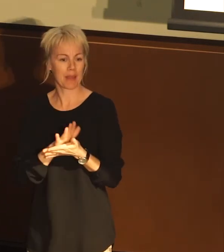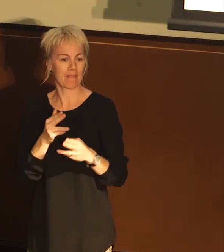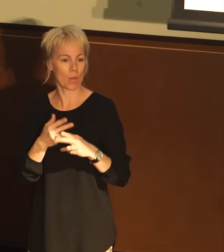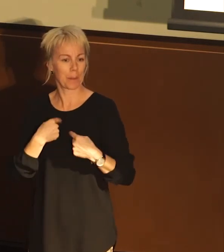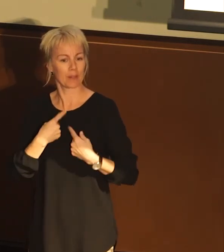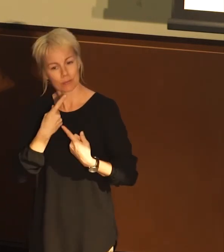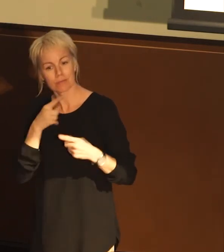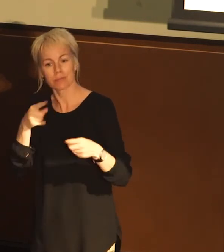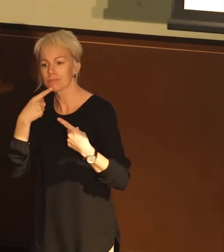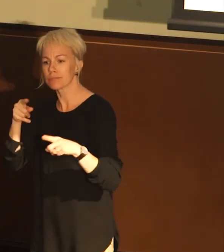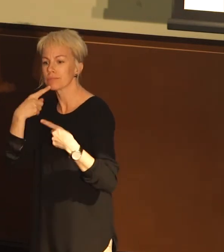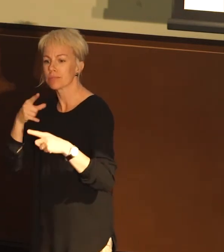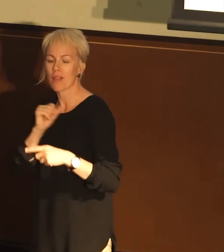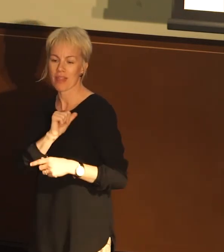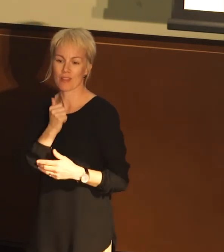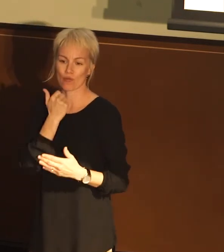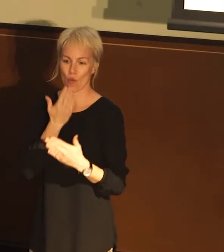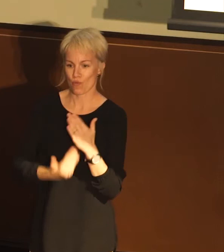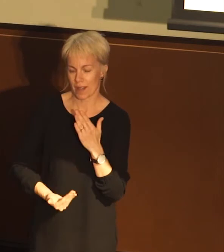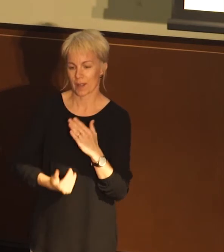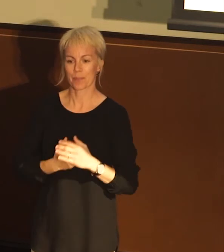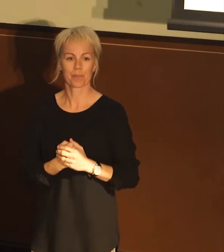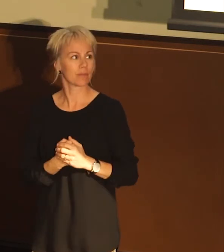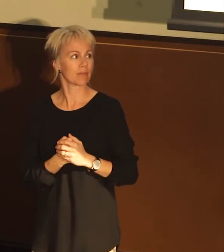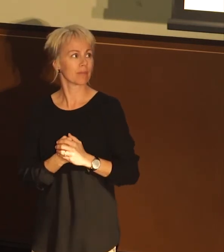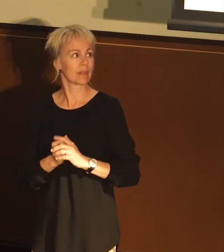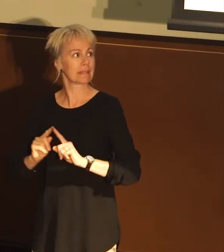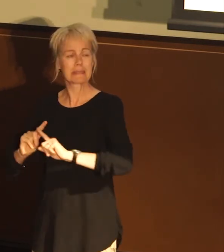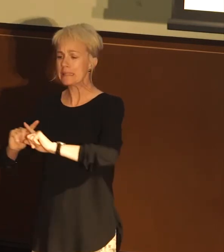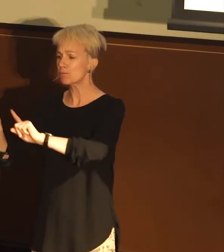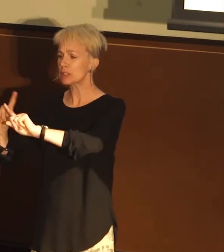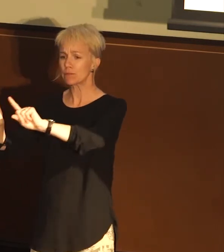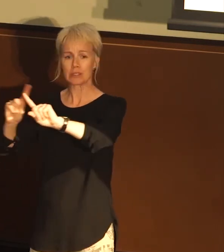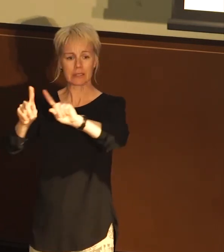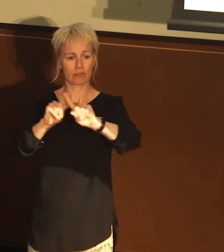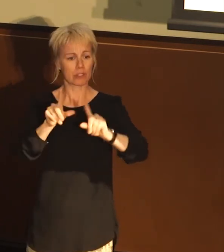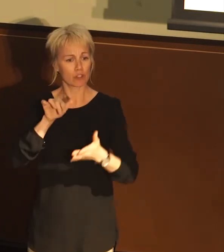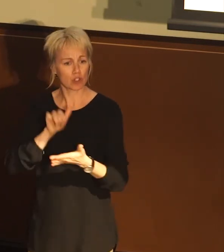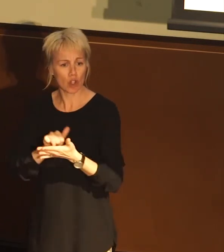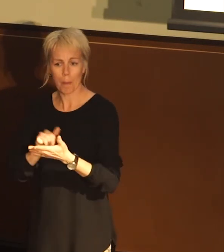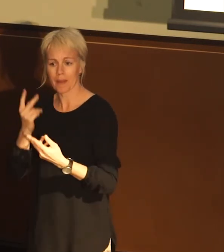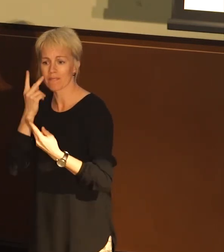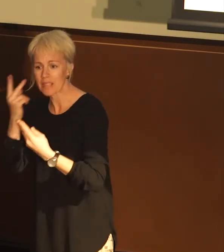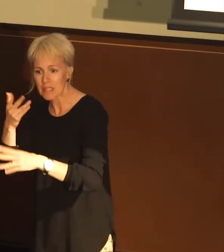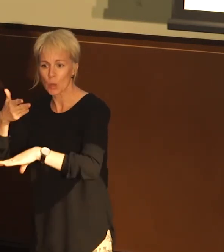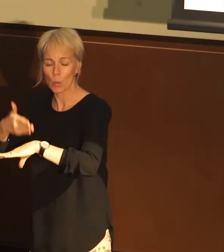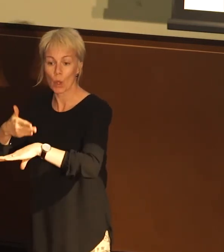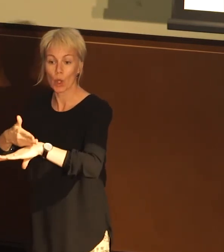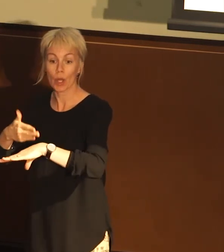through 17 and 18, working at so many different Bunnings stores along the way. They've actually posted, they've kept us informed.